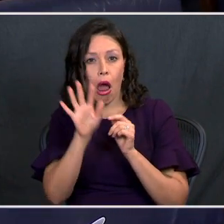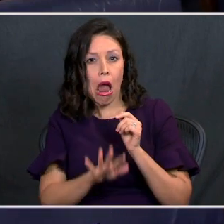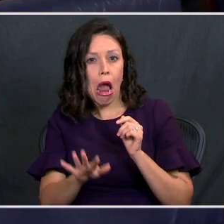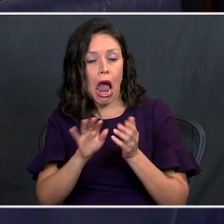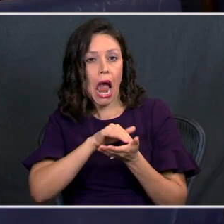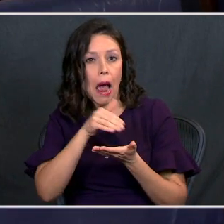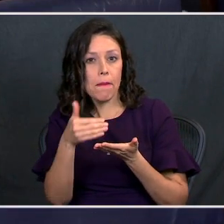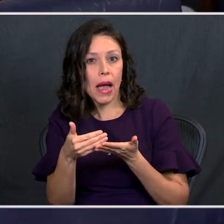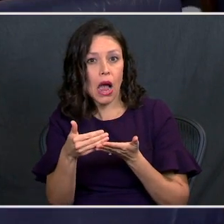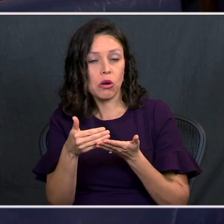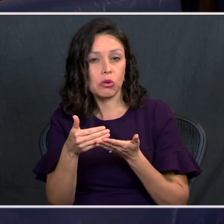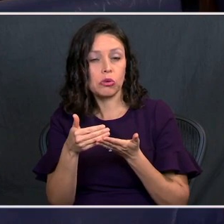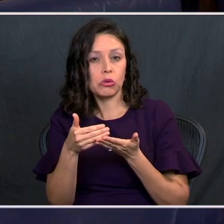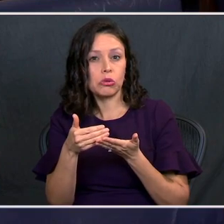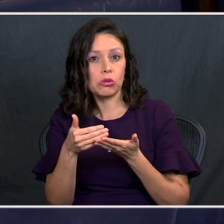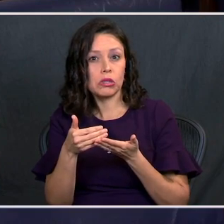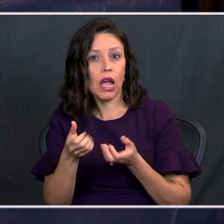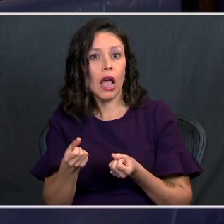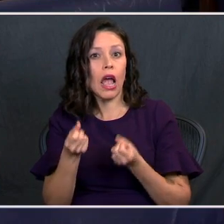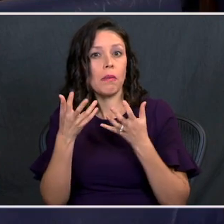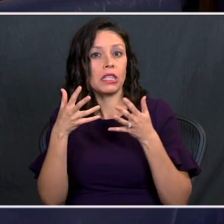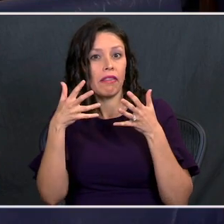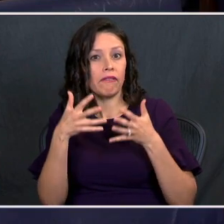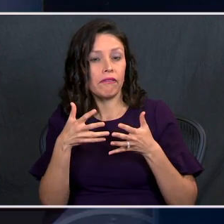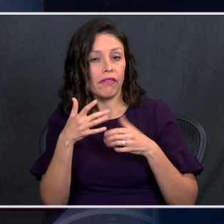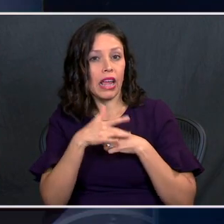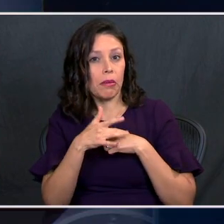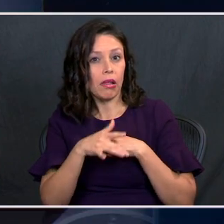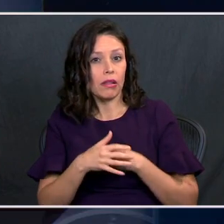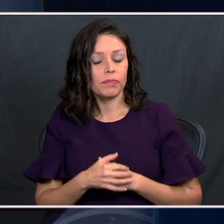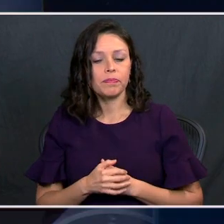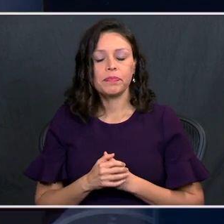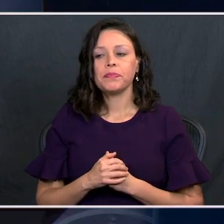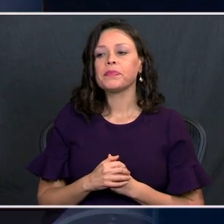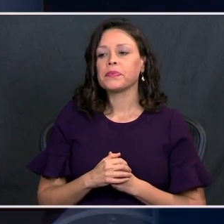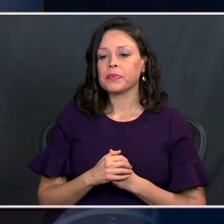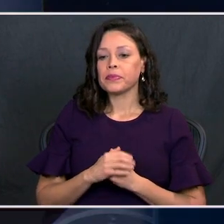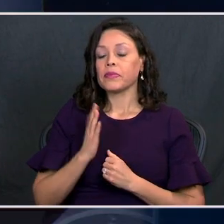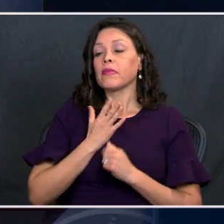that officials are aware of, of how much vaccine there is? Ms. Psaki: Well, our team is working right now.